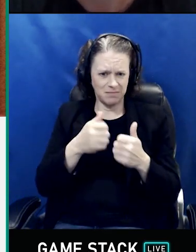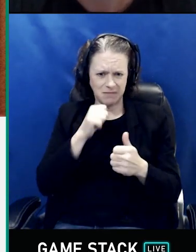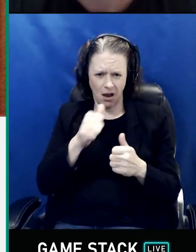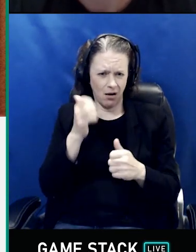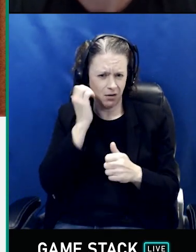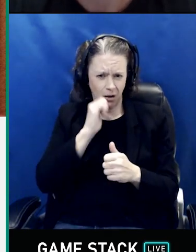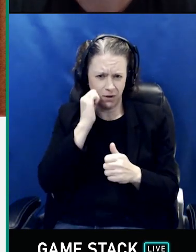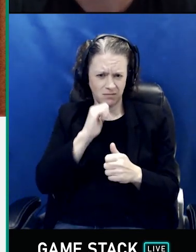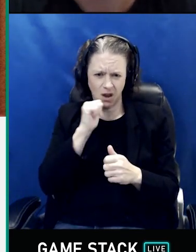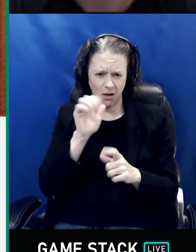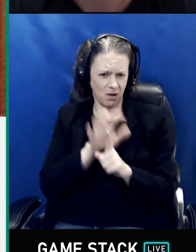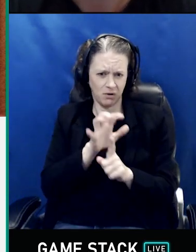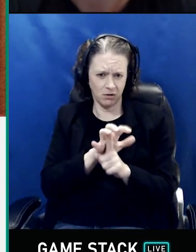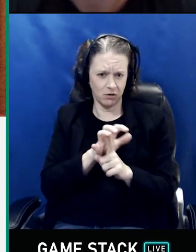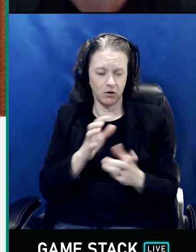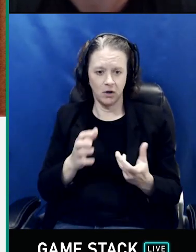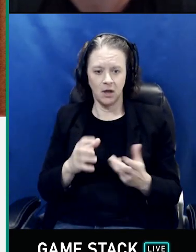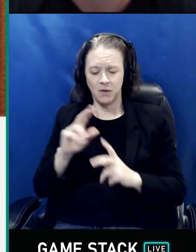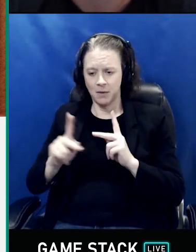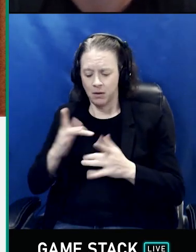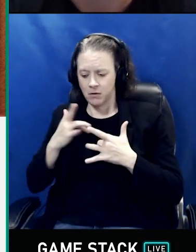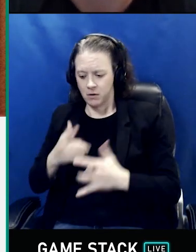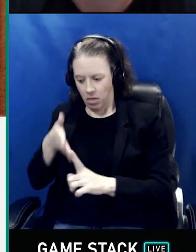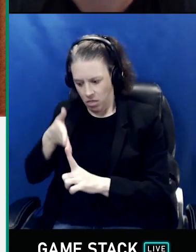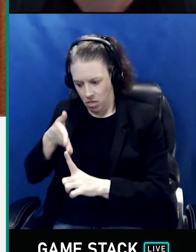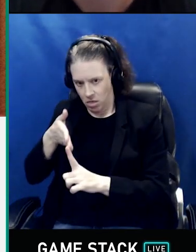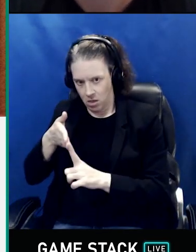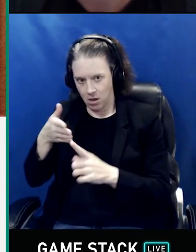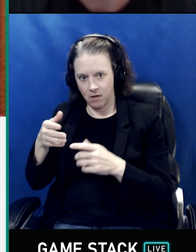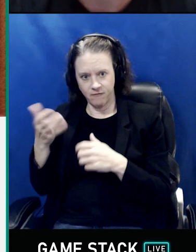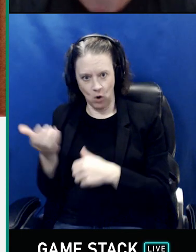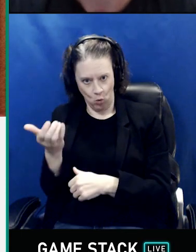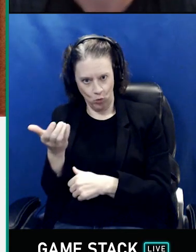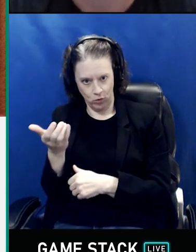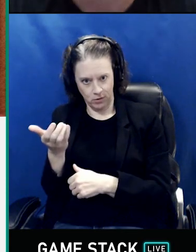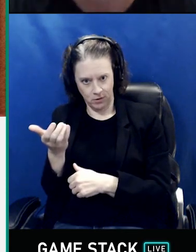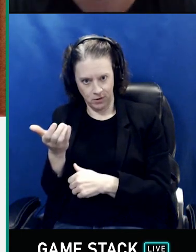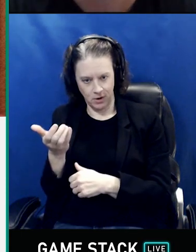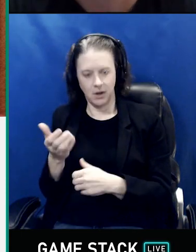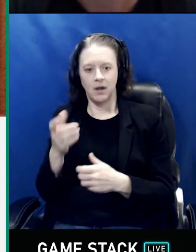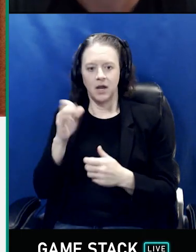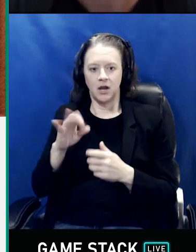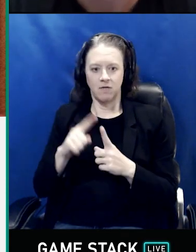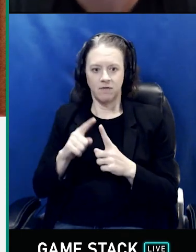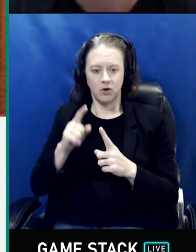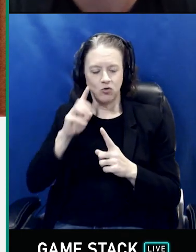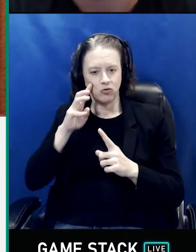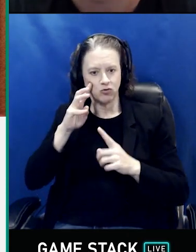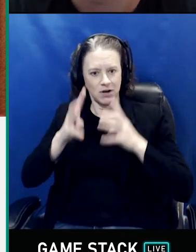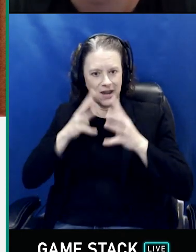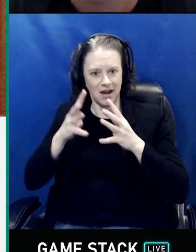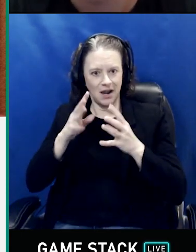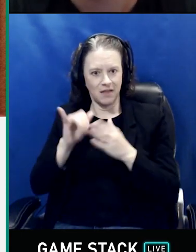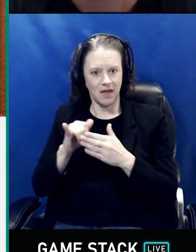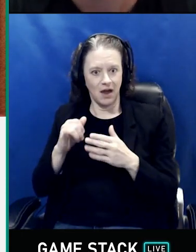and as a developer, the task of taking a console game and creating a mobile port is no small feat.